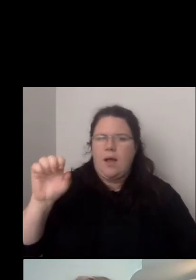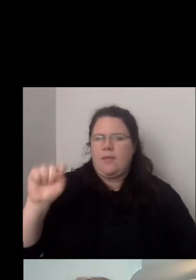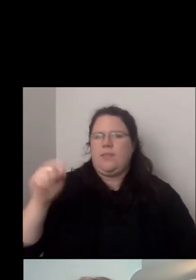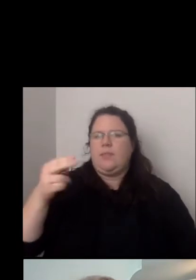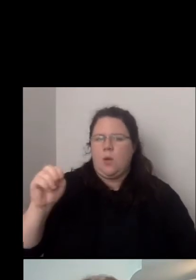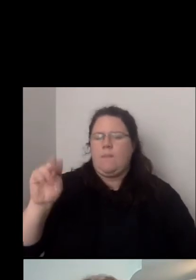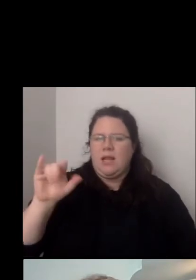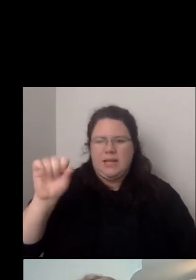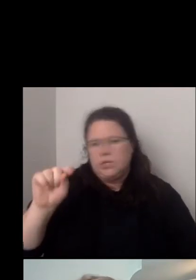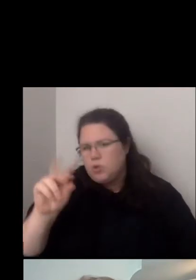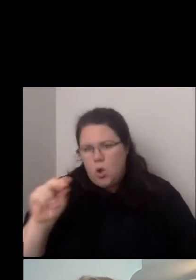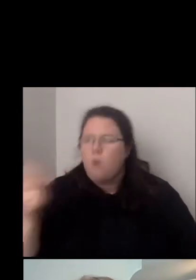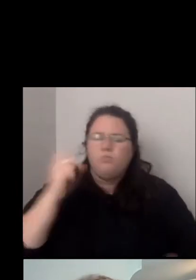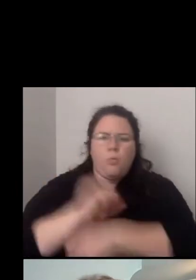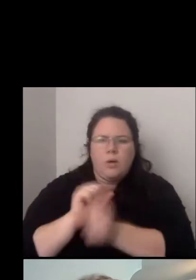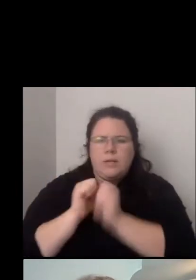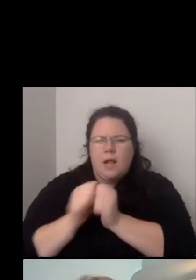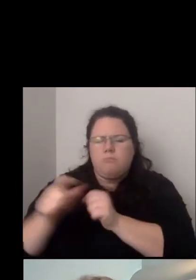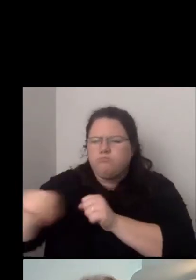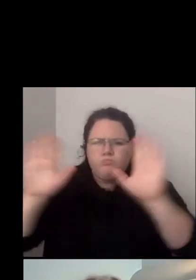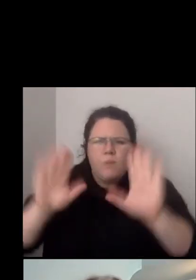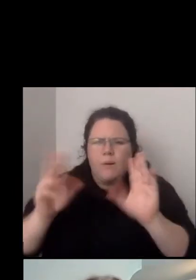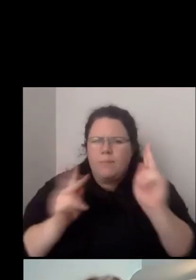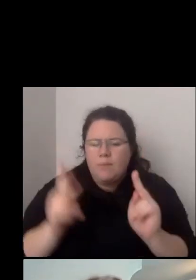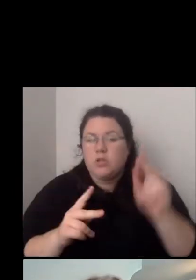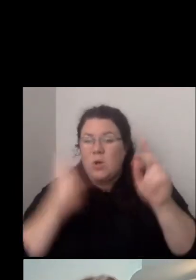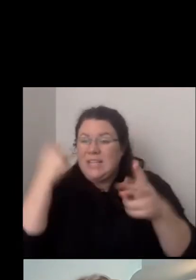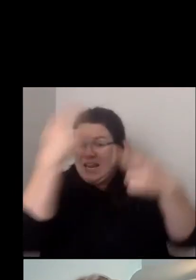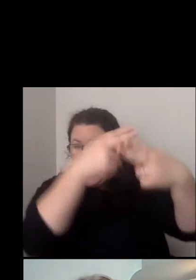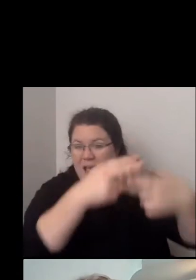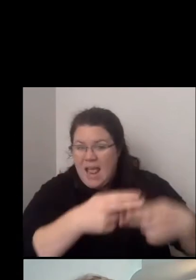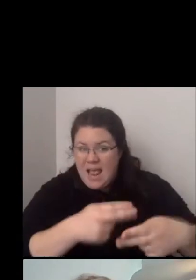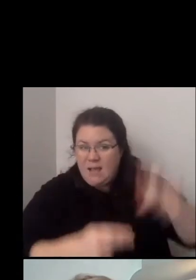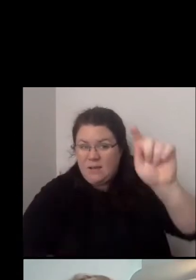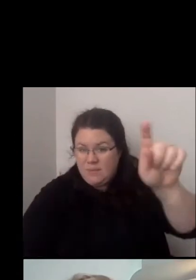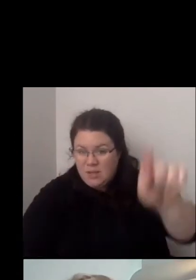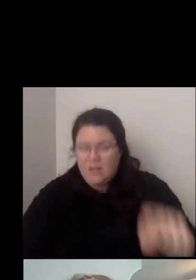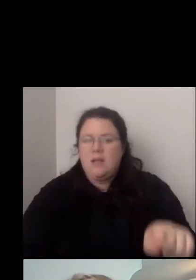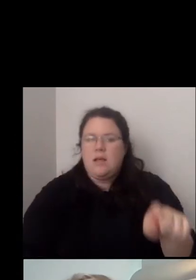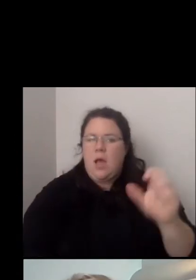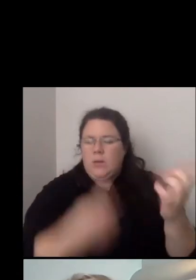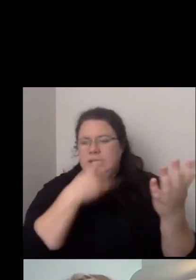They're wonderful people. So I wanted to shout-out to Richard Yarnell, Gayle Fritz--who just retired from University of Washington.